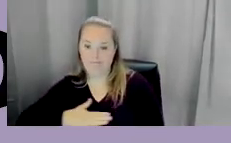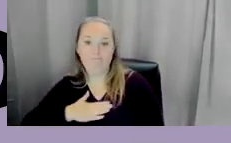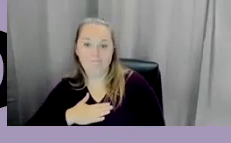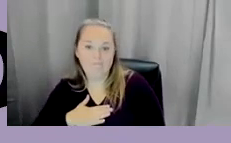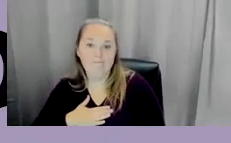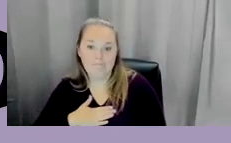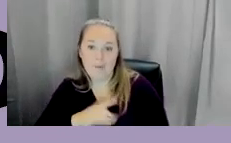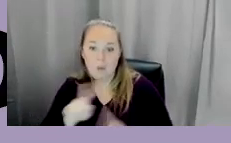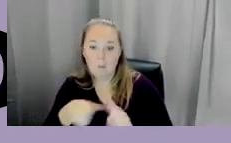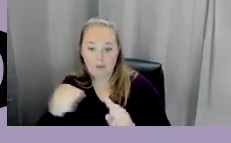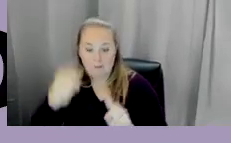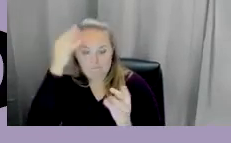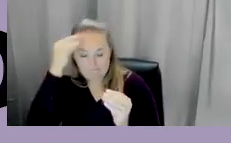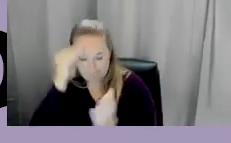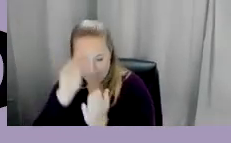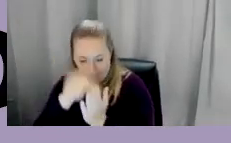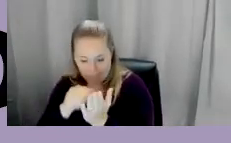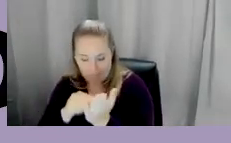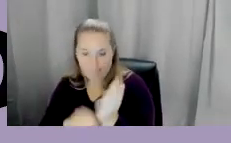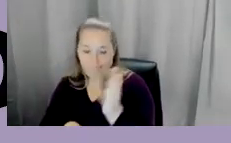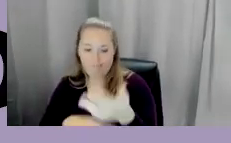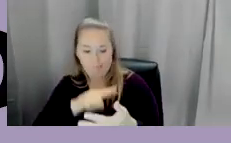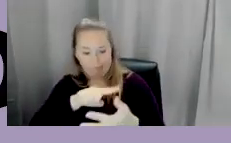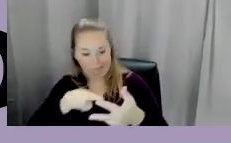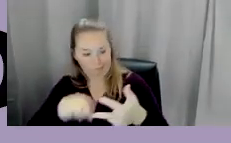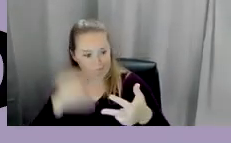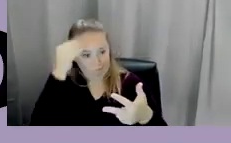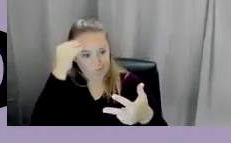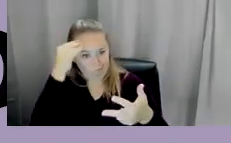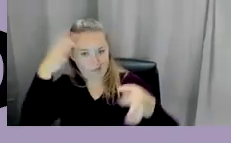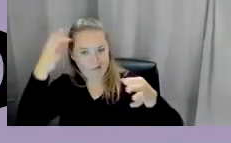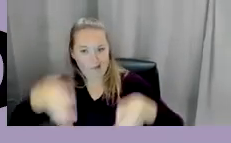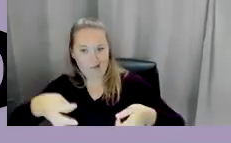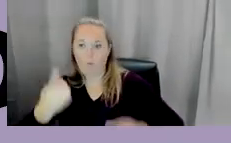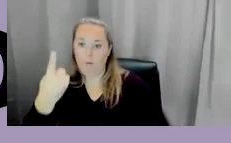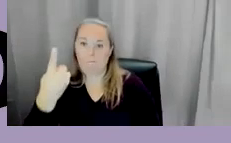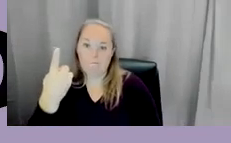TO, WE WILL BE DISTRIBUTING THE AWARDS ACROSS THE THREE COMMUNITIES EQUALLY. WE ARE